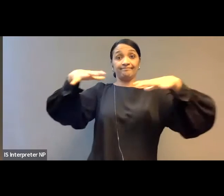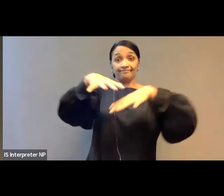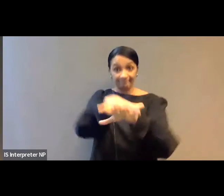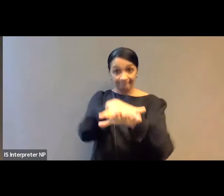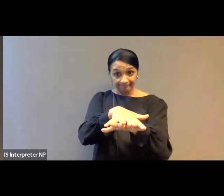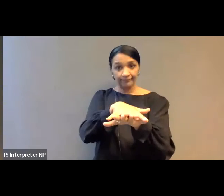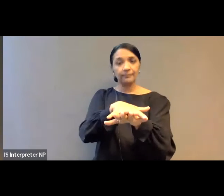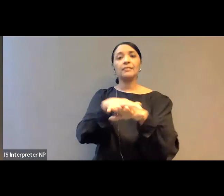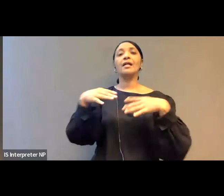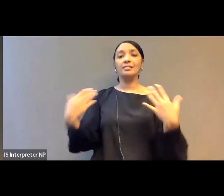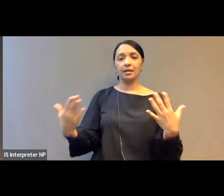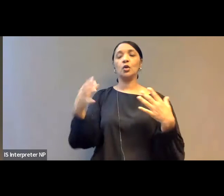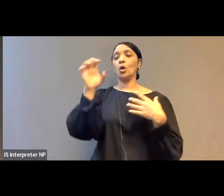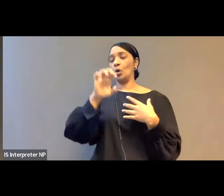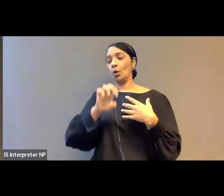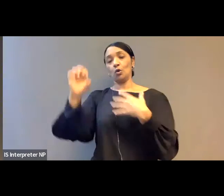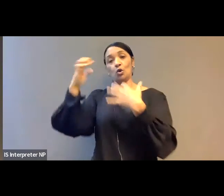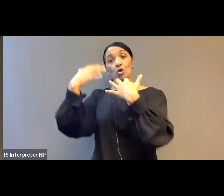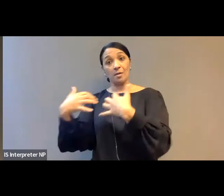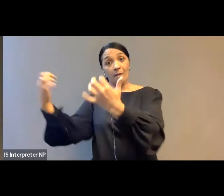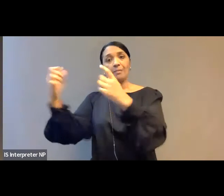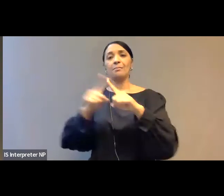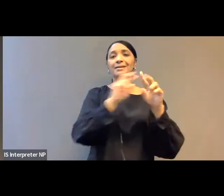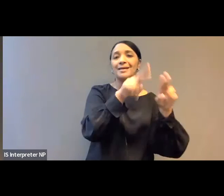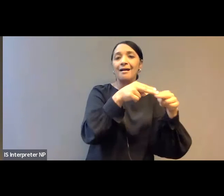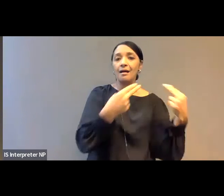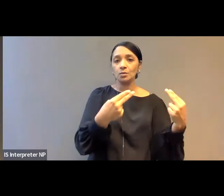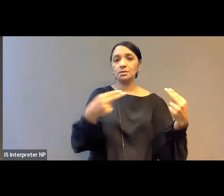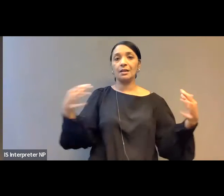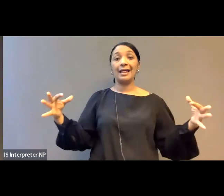of European Parliament and Council, assisted by the European Commission,